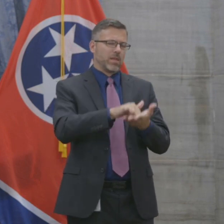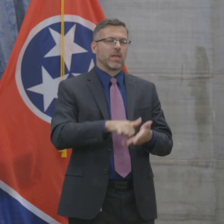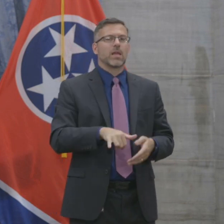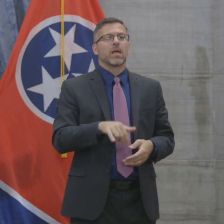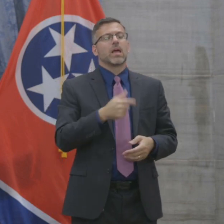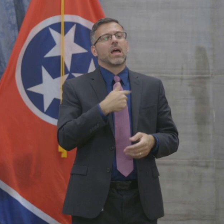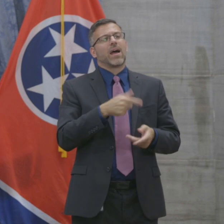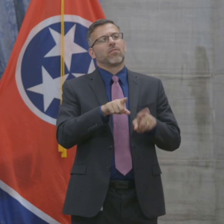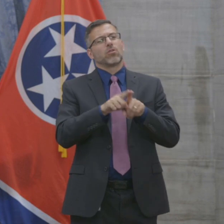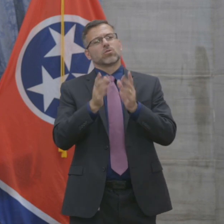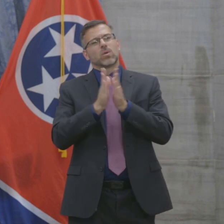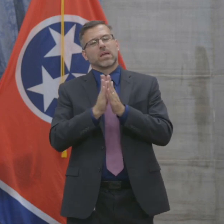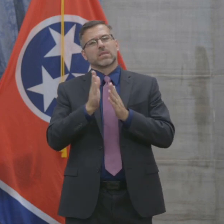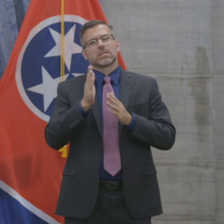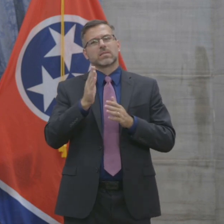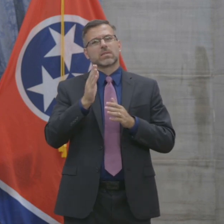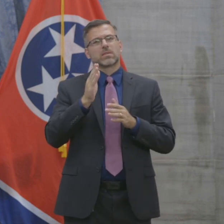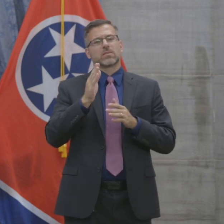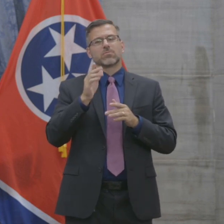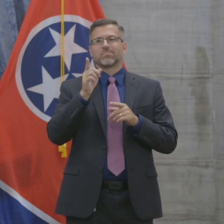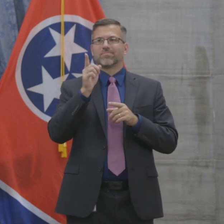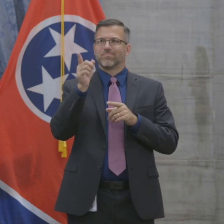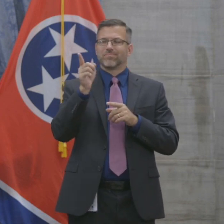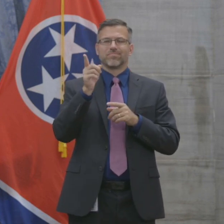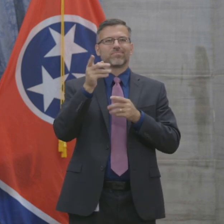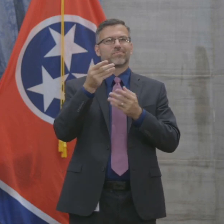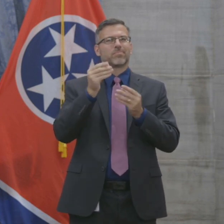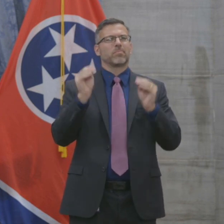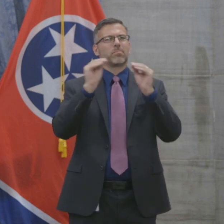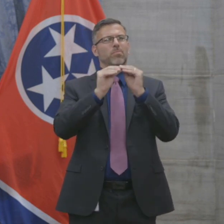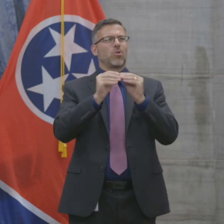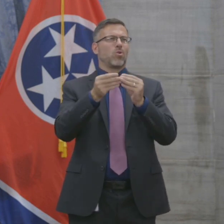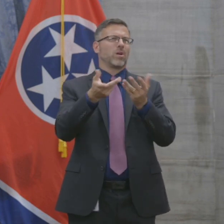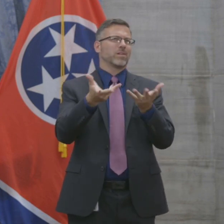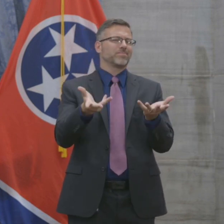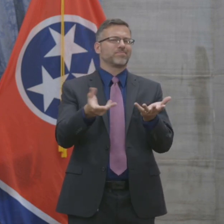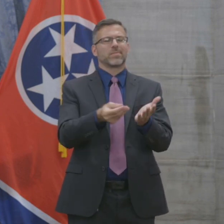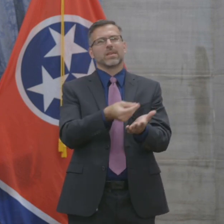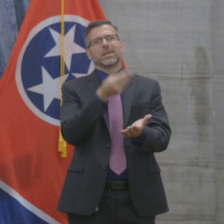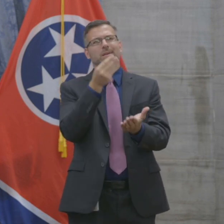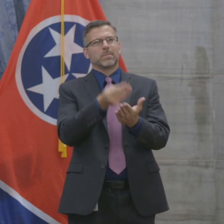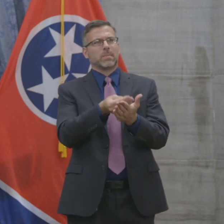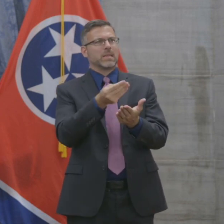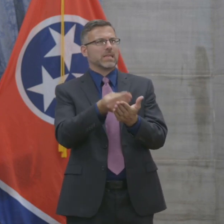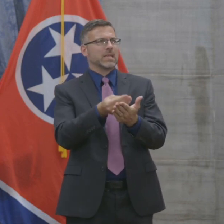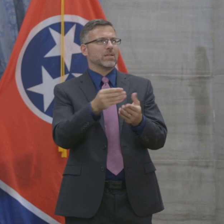education remains -- remains to provide critical thinking skills